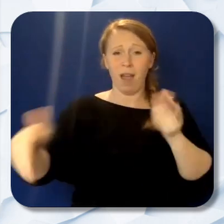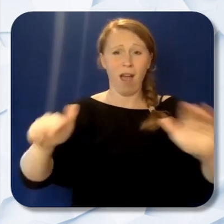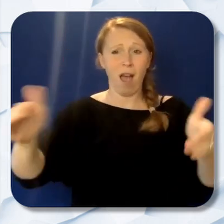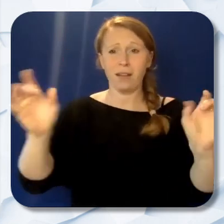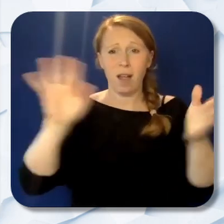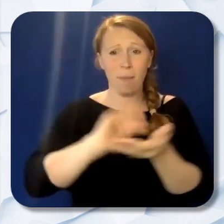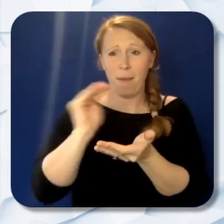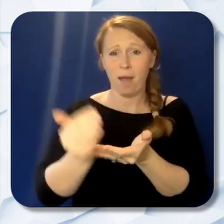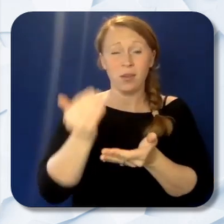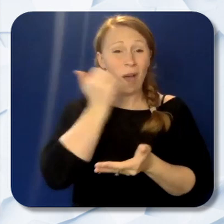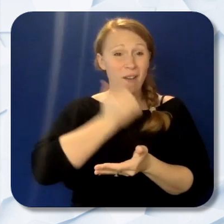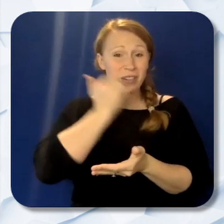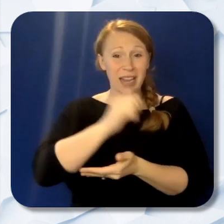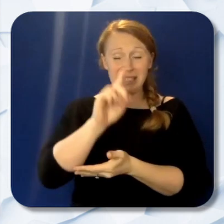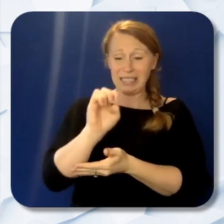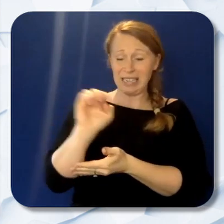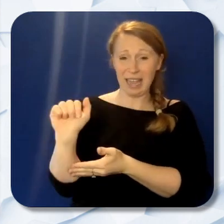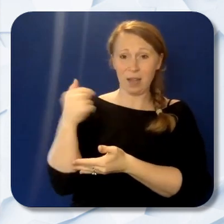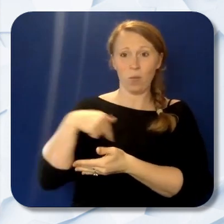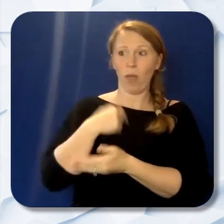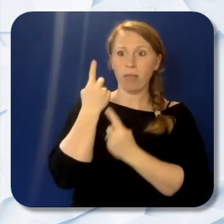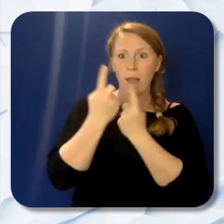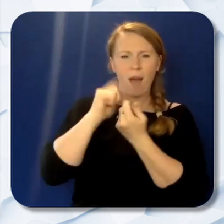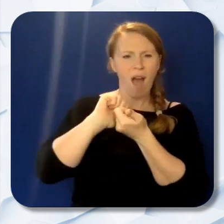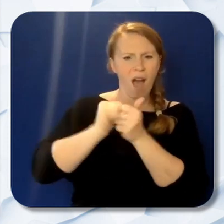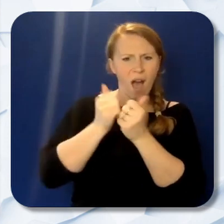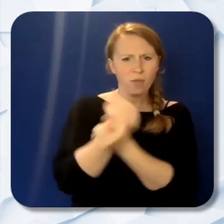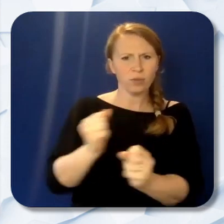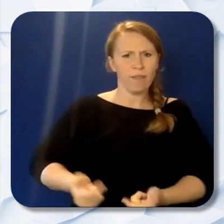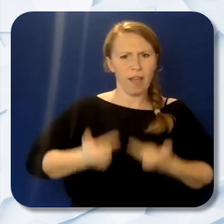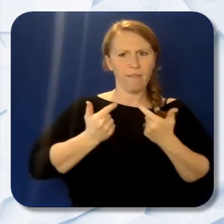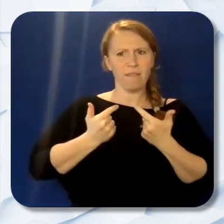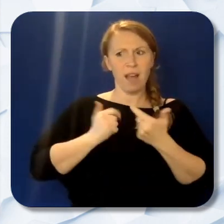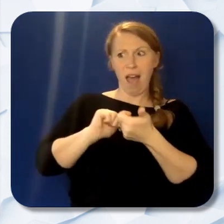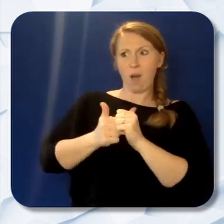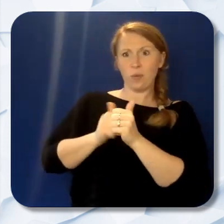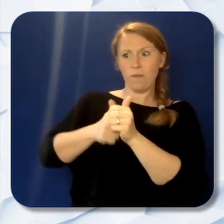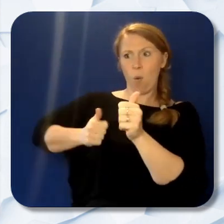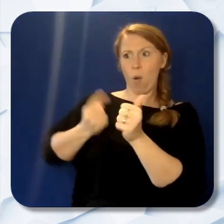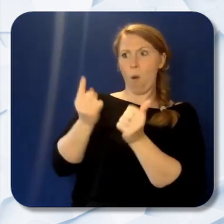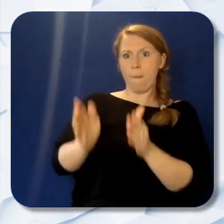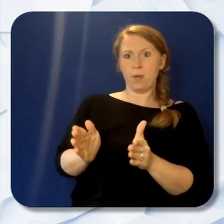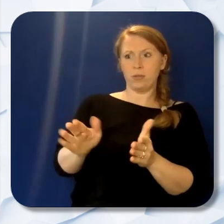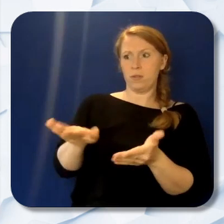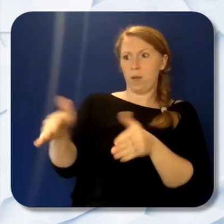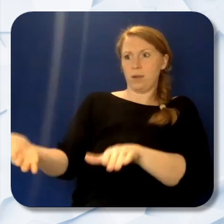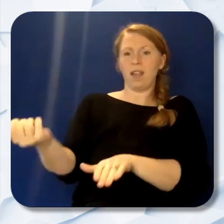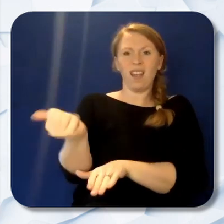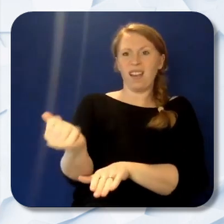How do we save lives, and how do we prevent anyone from dying uh and being killed from fentanyl. So